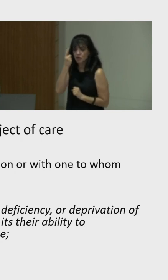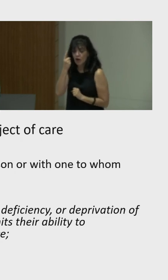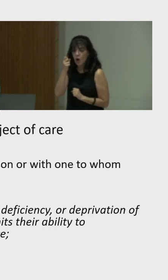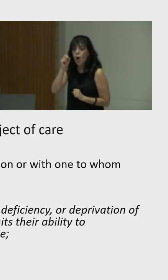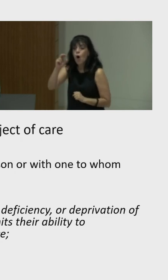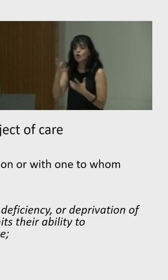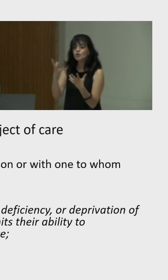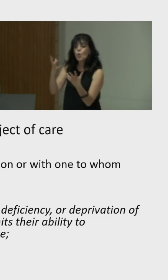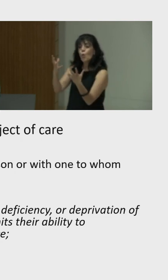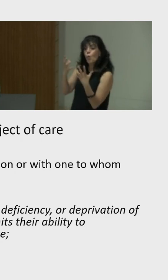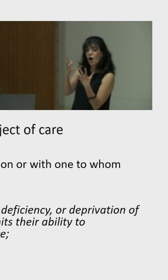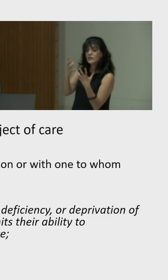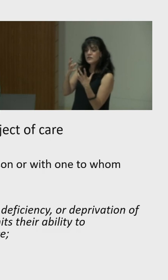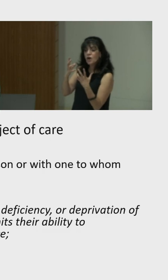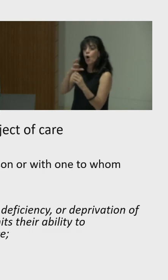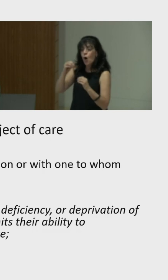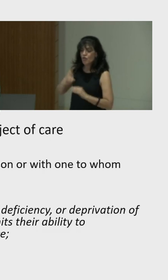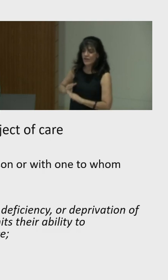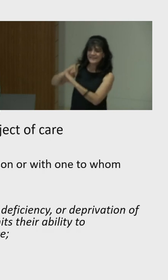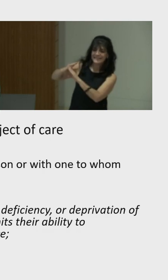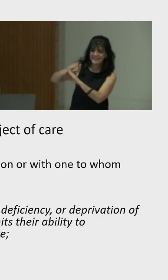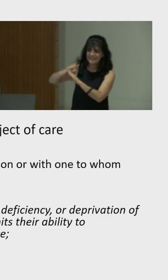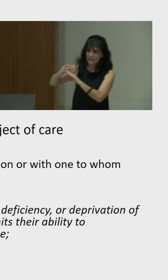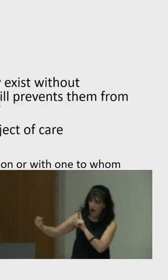or to otherwise resist the offense.